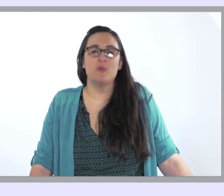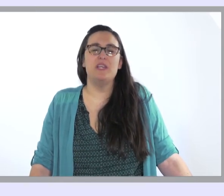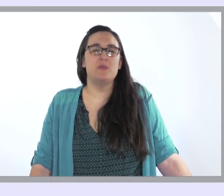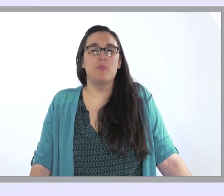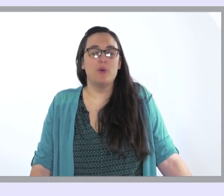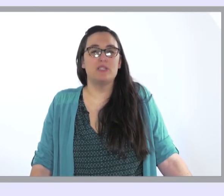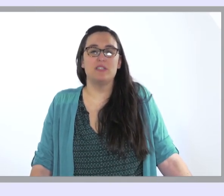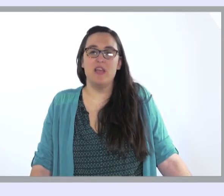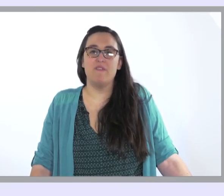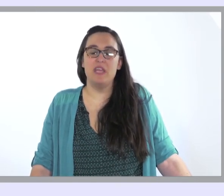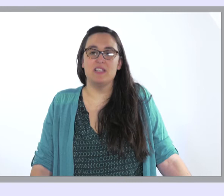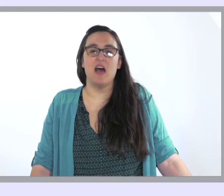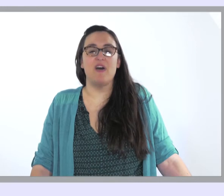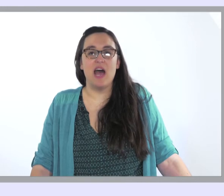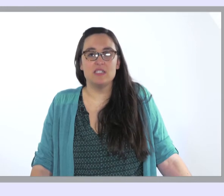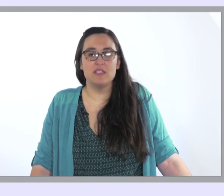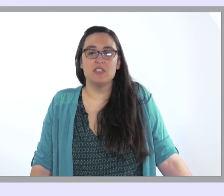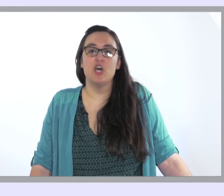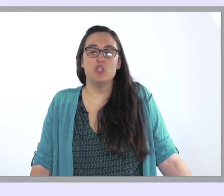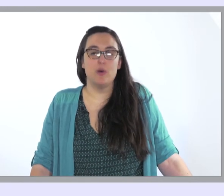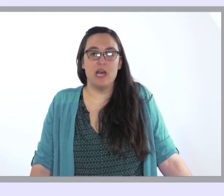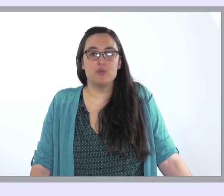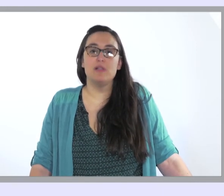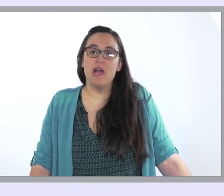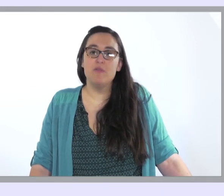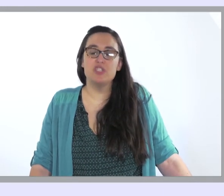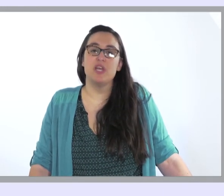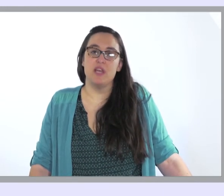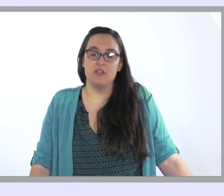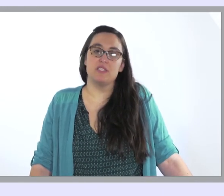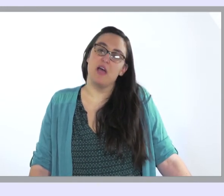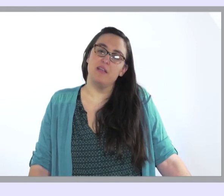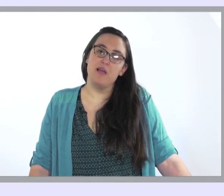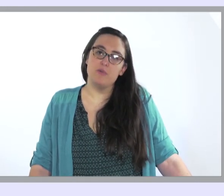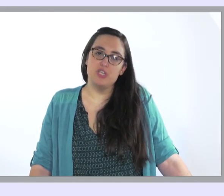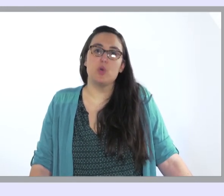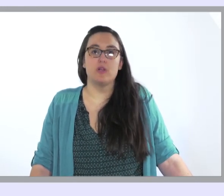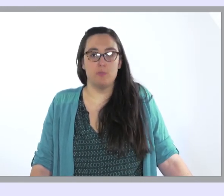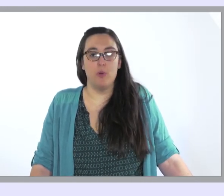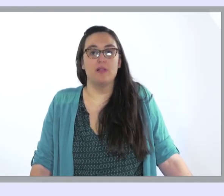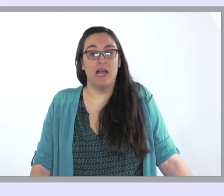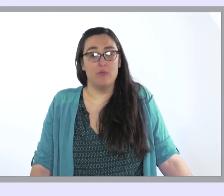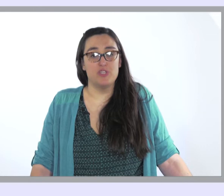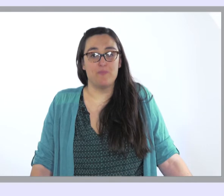So it is important that deaf kids have access to a natural language, either a sign language or a spoken language.